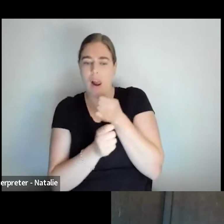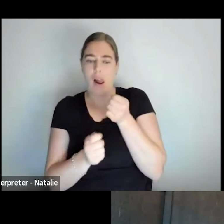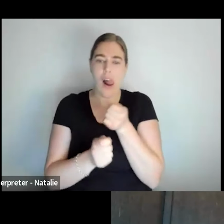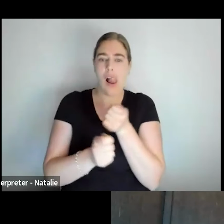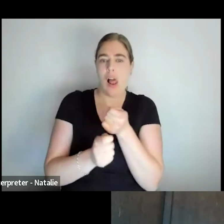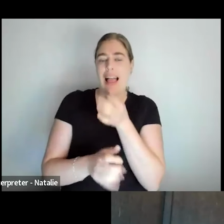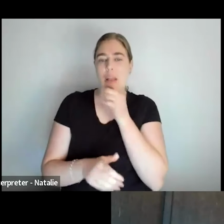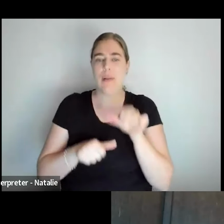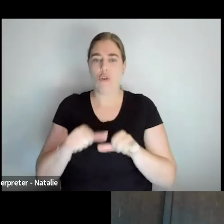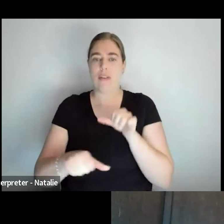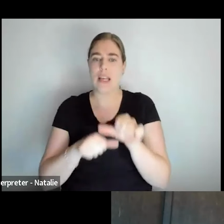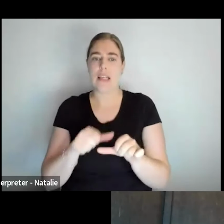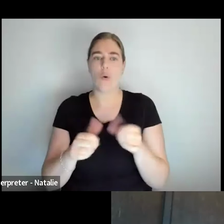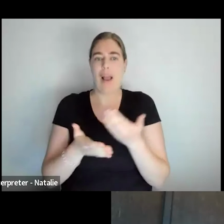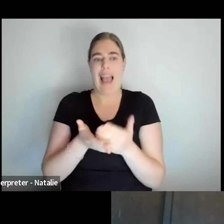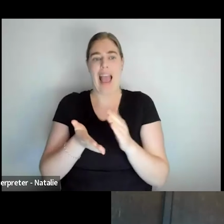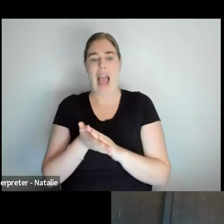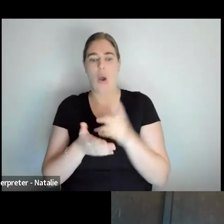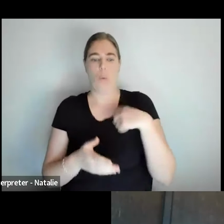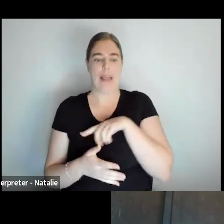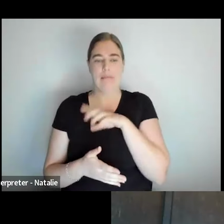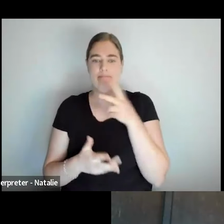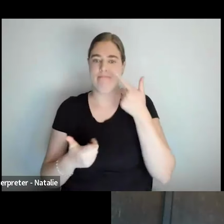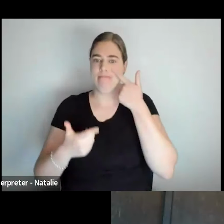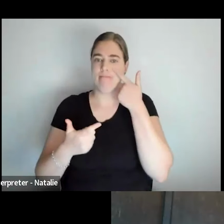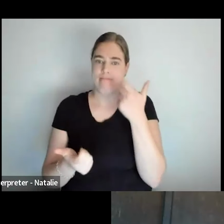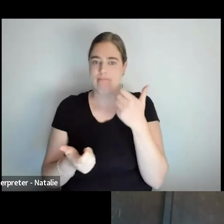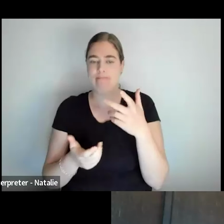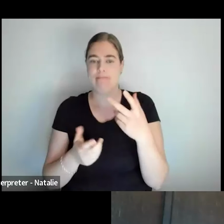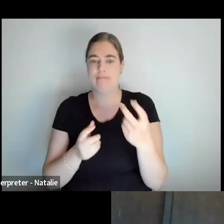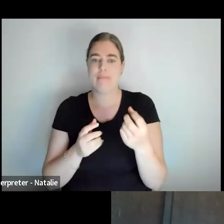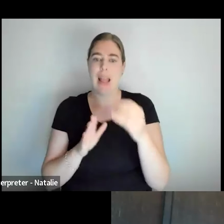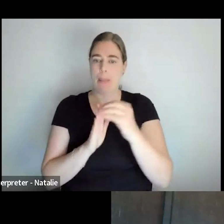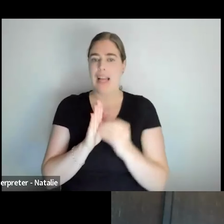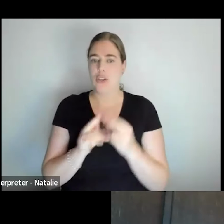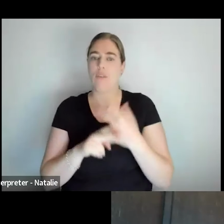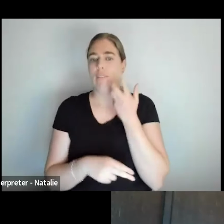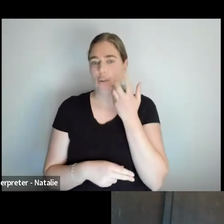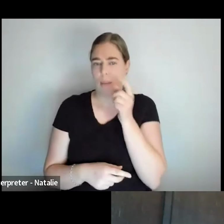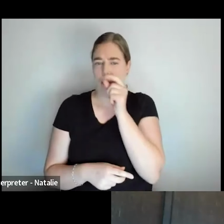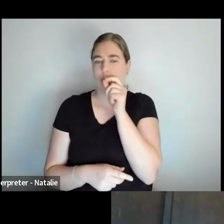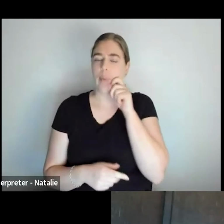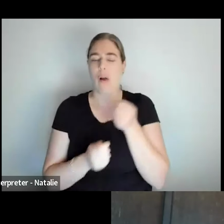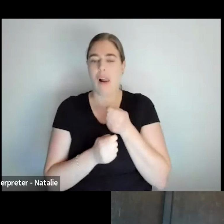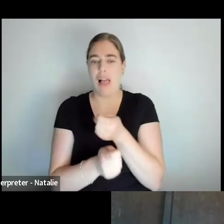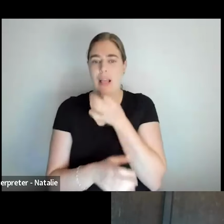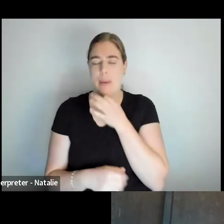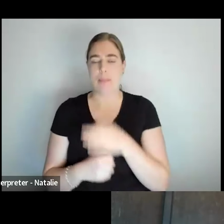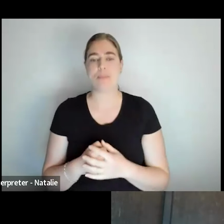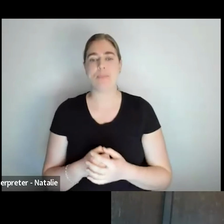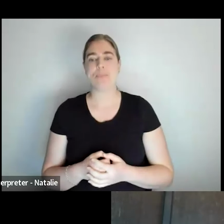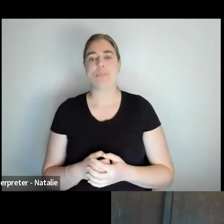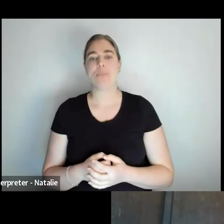or how we gear the fund, for the future. So, another frequently and much debated question